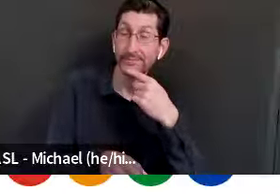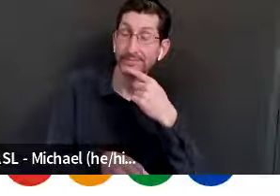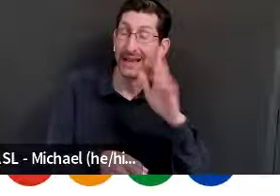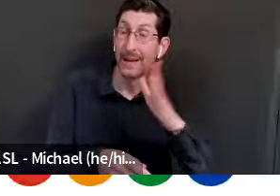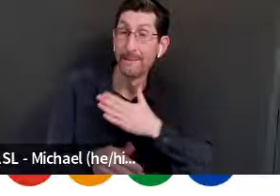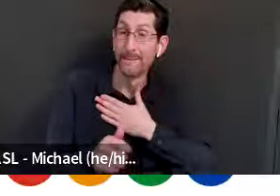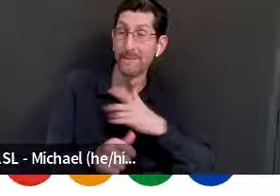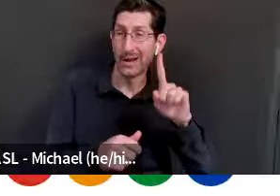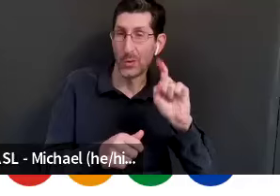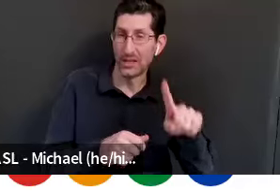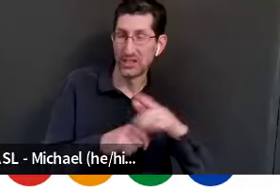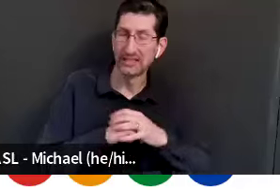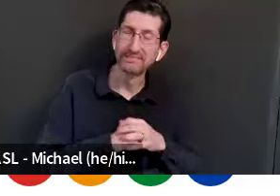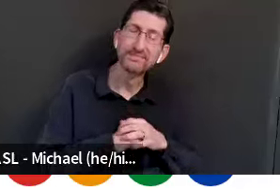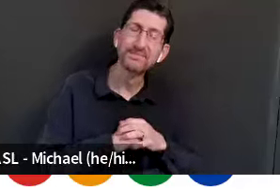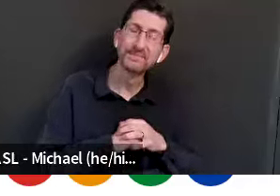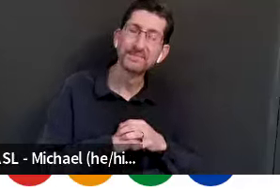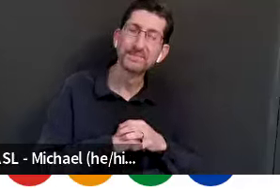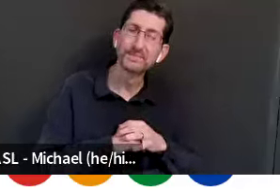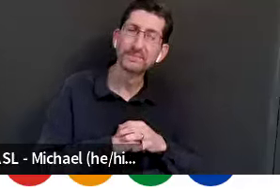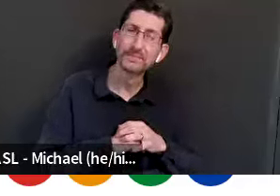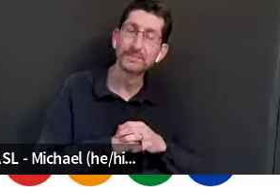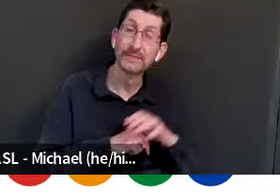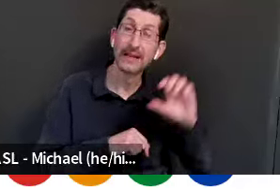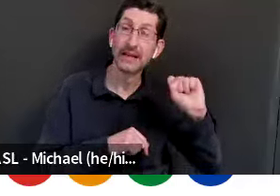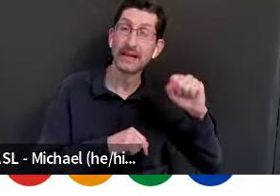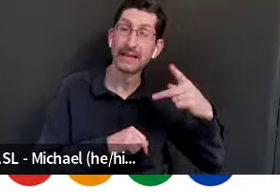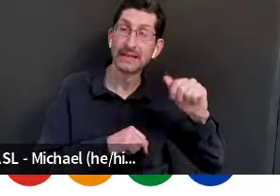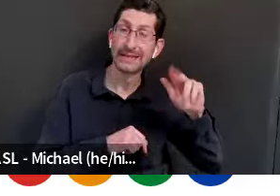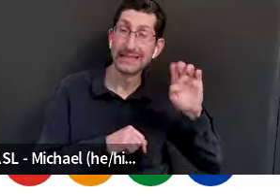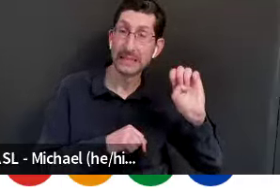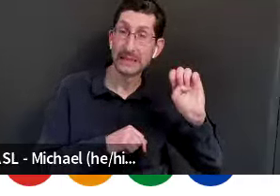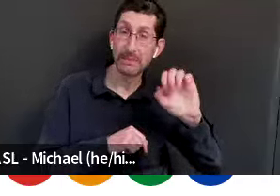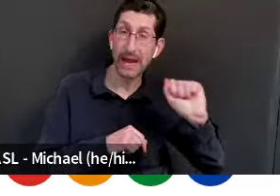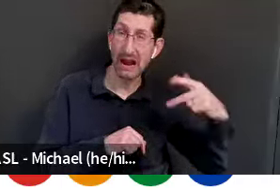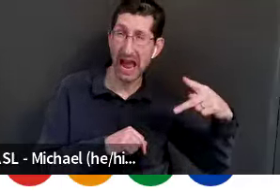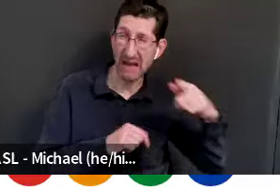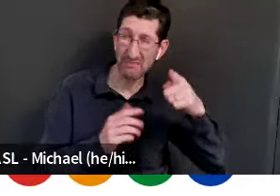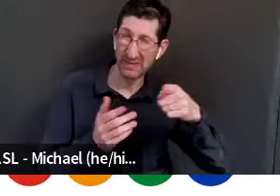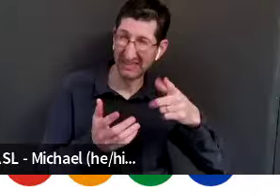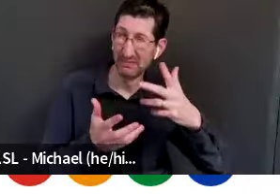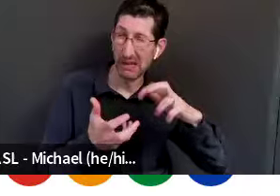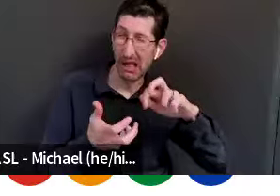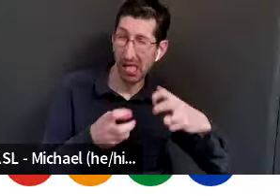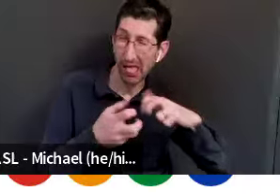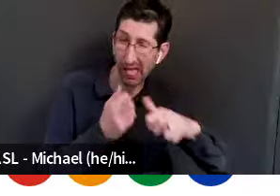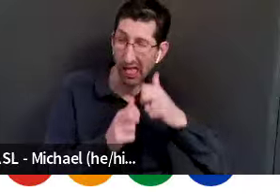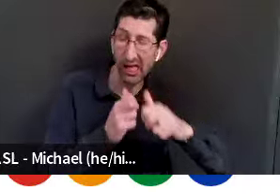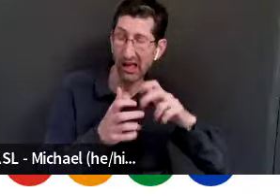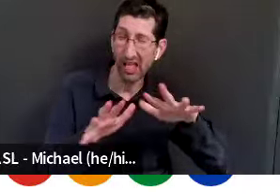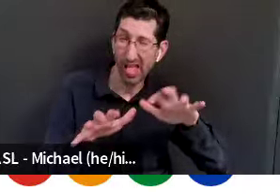HI, MY ORIGINAL QUESTION... HAVE YOU EXPERIENCED THE SPARE